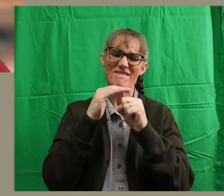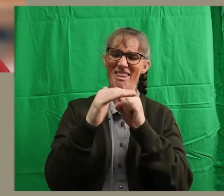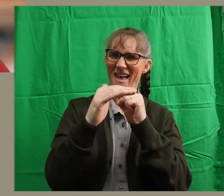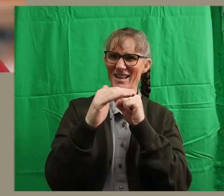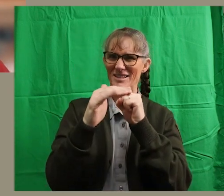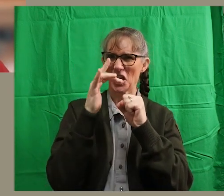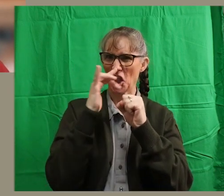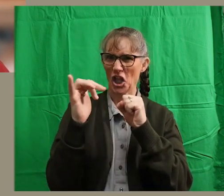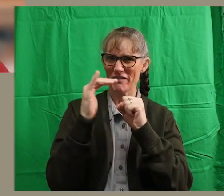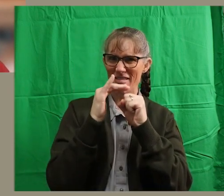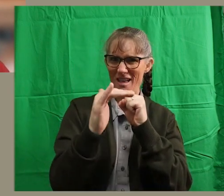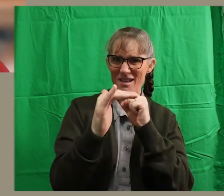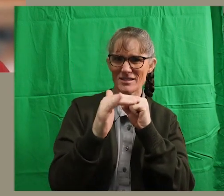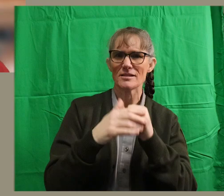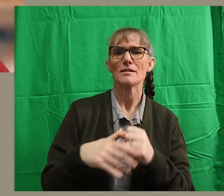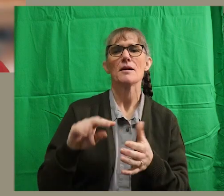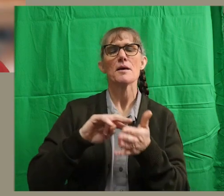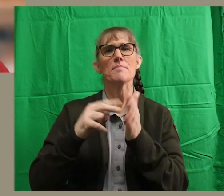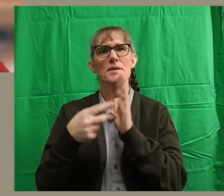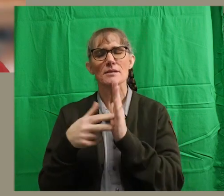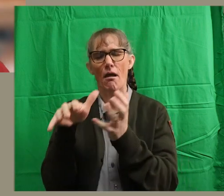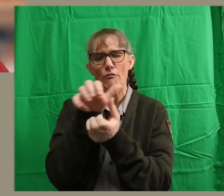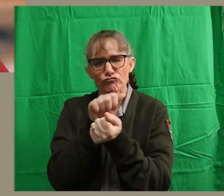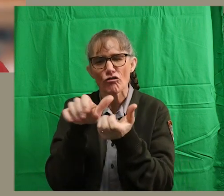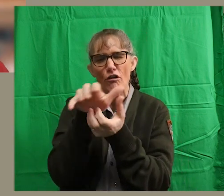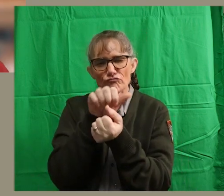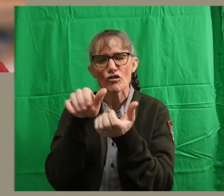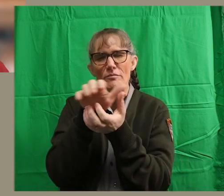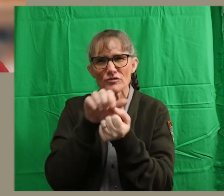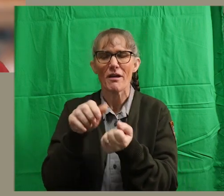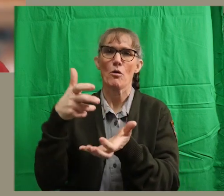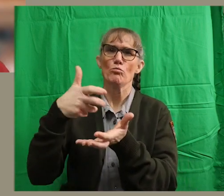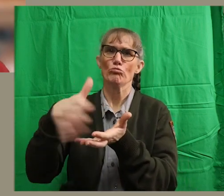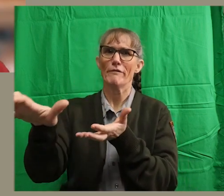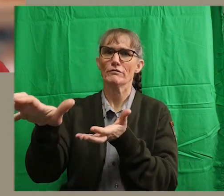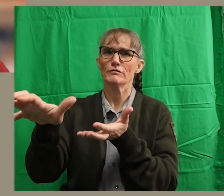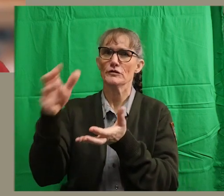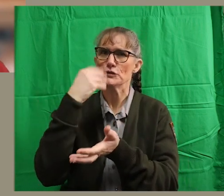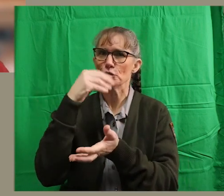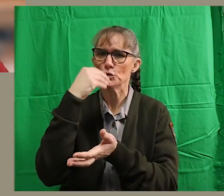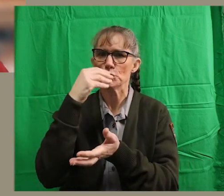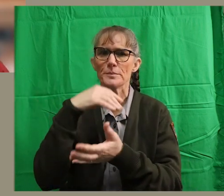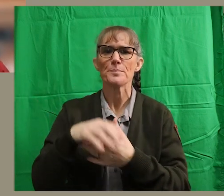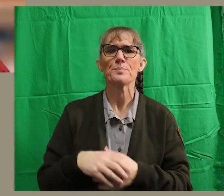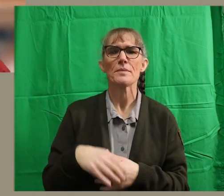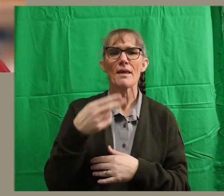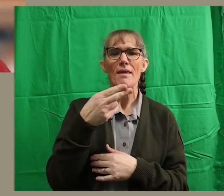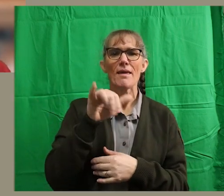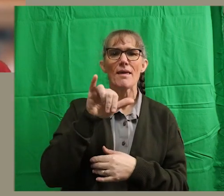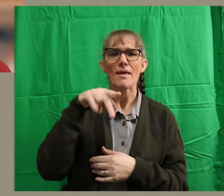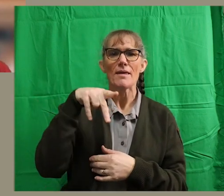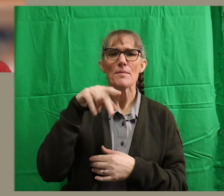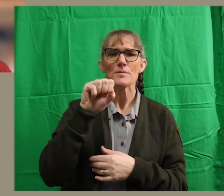look to the tooth, which indicates more grinding, more abrasive diet. And then hypsodonty, um again,